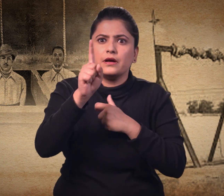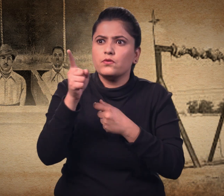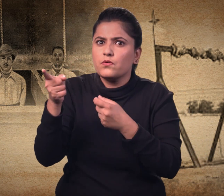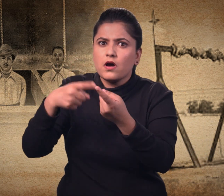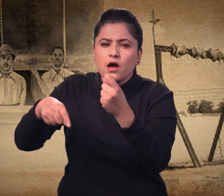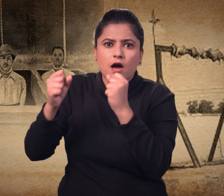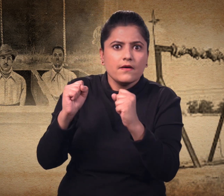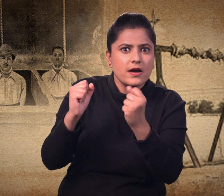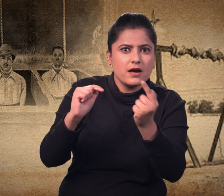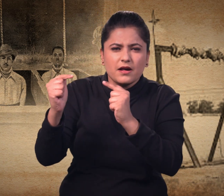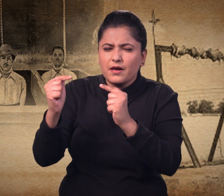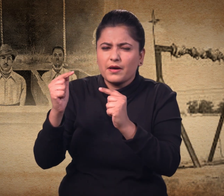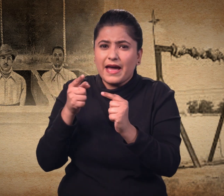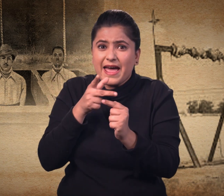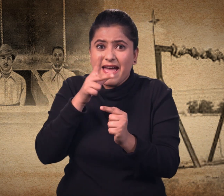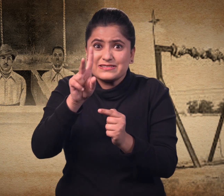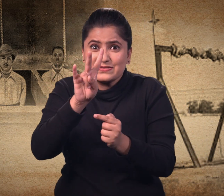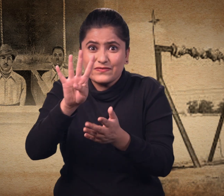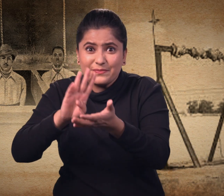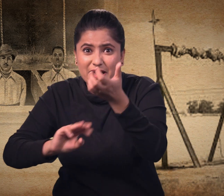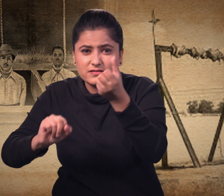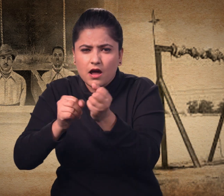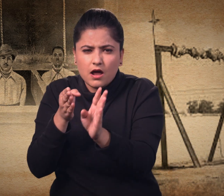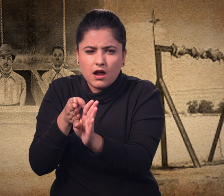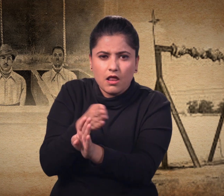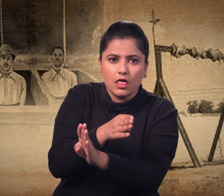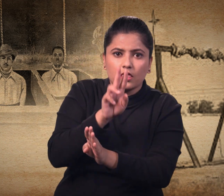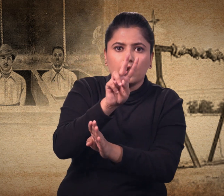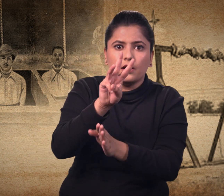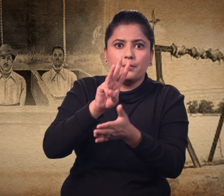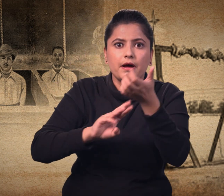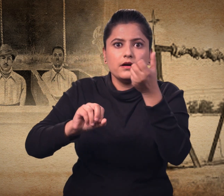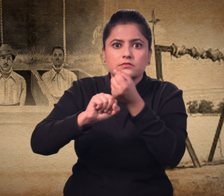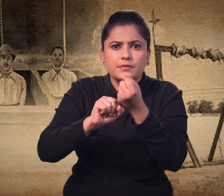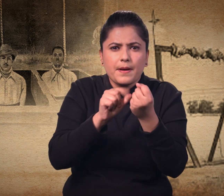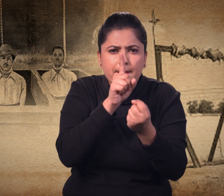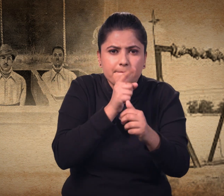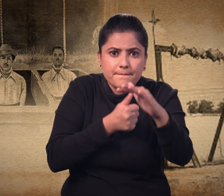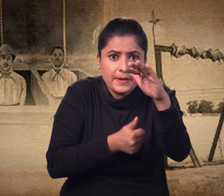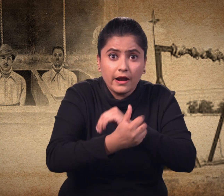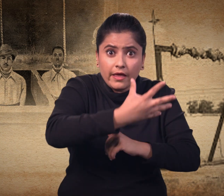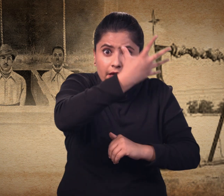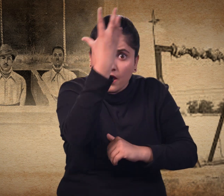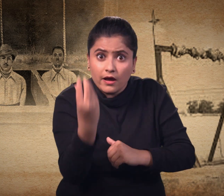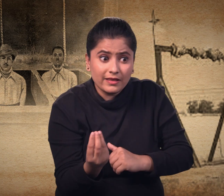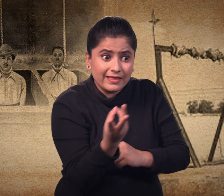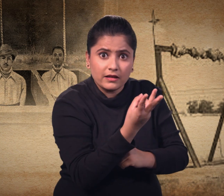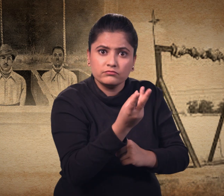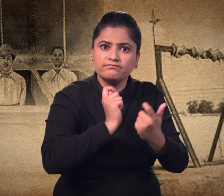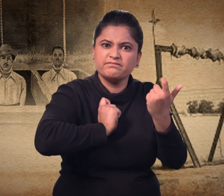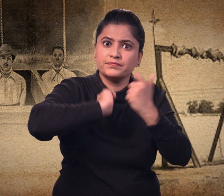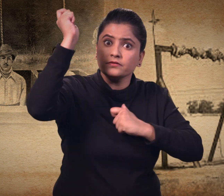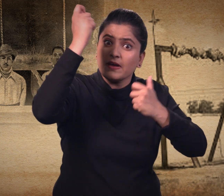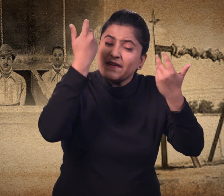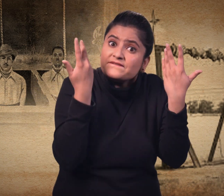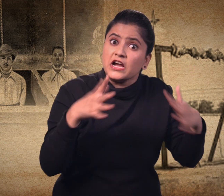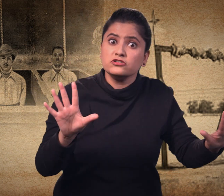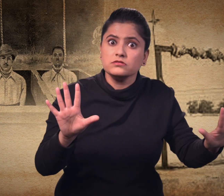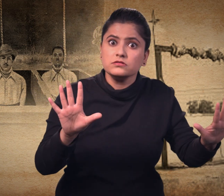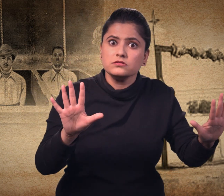Since the situation was very sensitive, Bhagat Singh, Rajguru and Sukhdev were hanged on the night of 23 March.